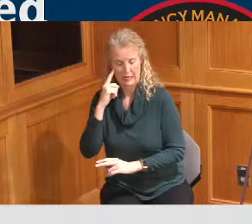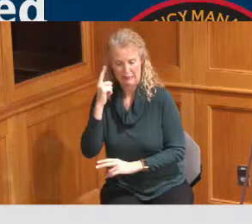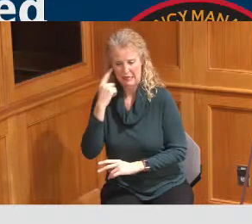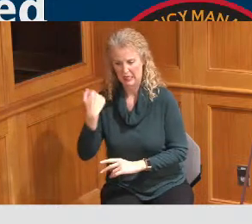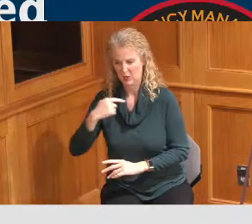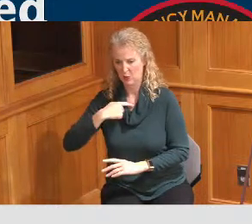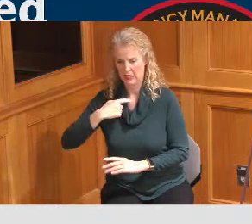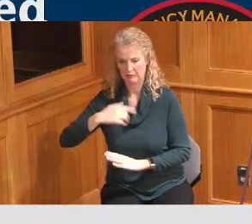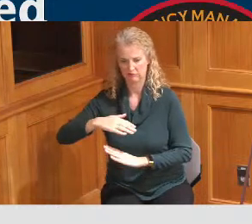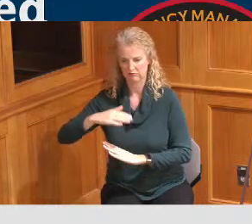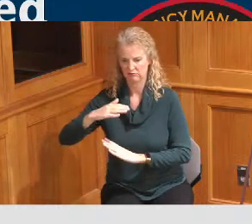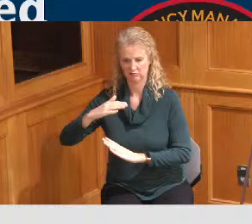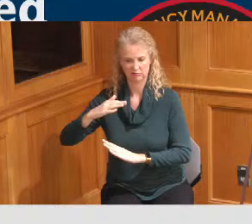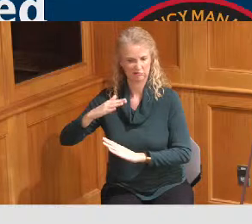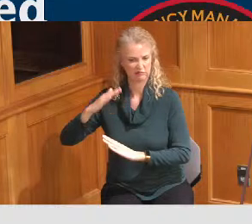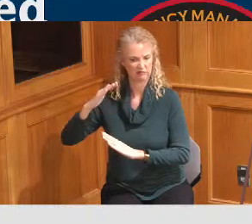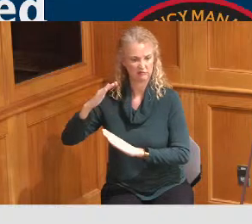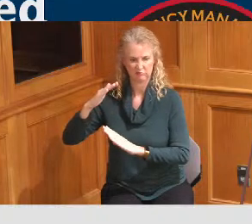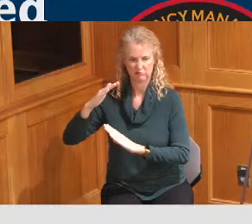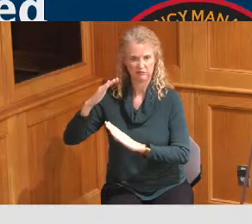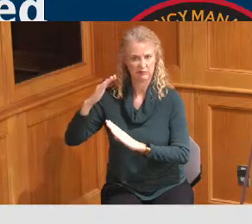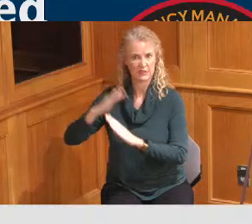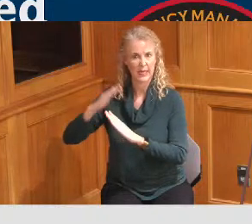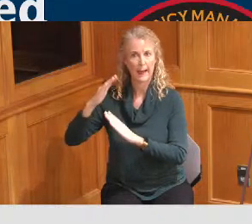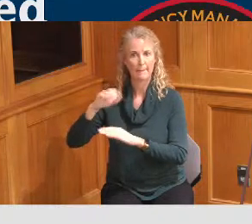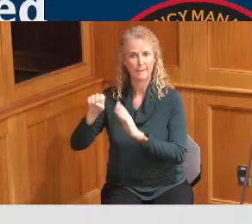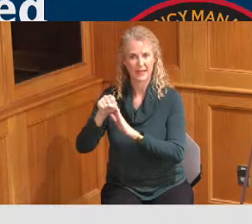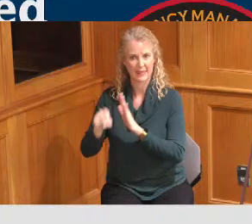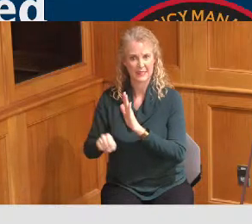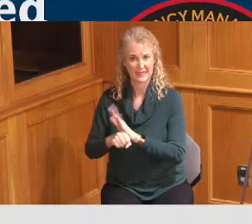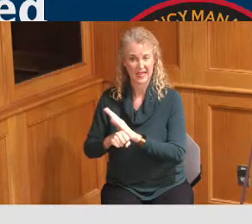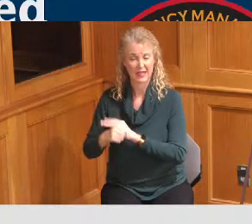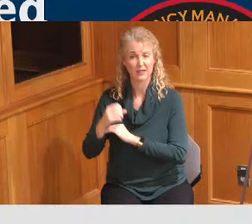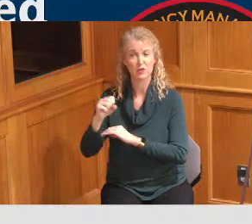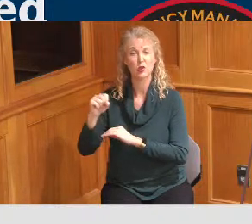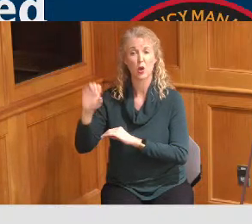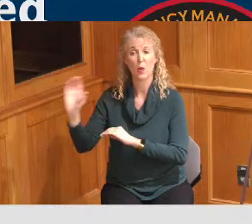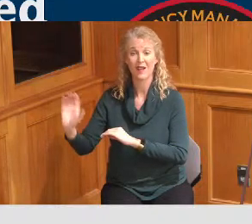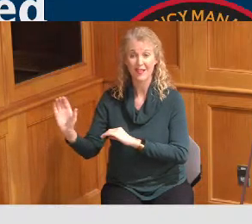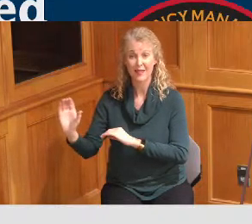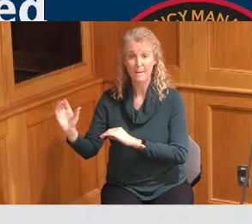three or four in the state so in Columbus there's a FEMA has a usar team that they f through the